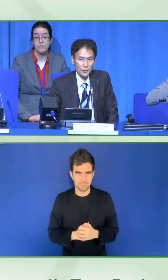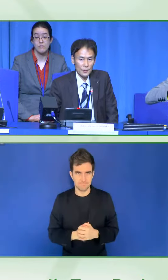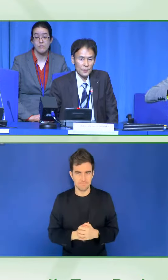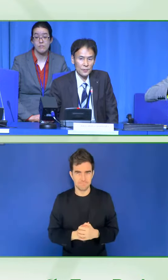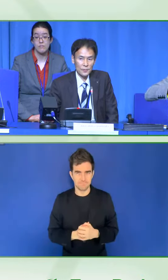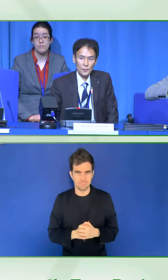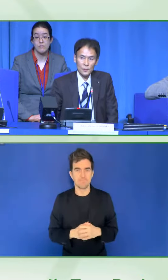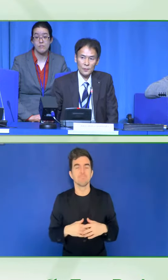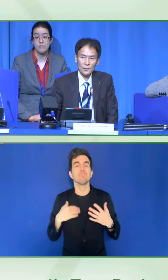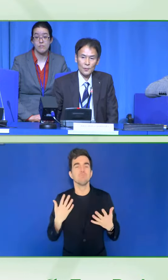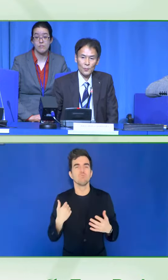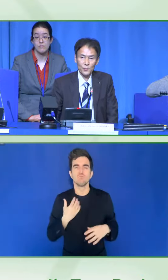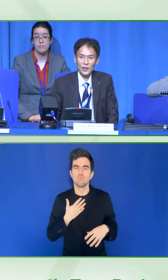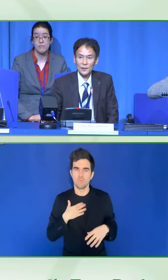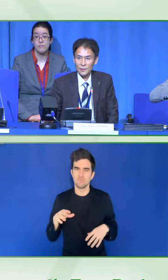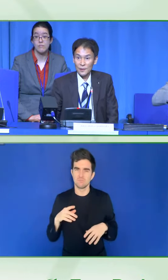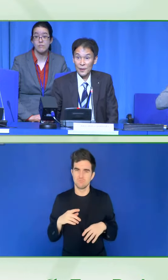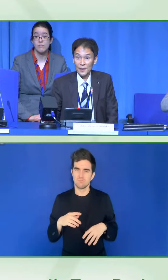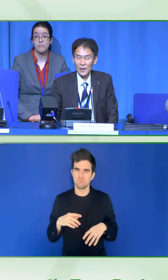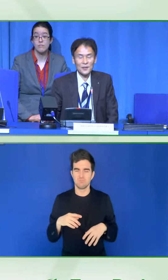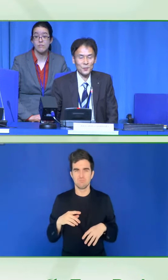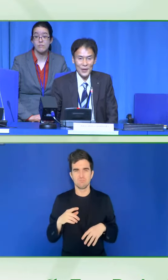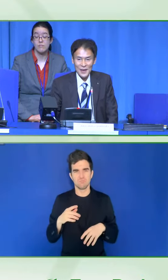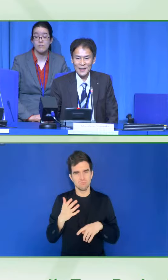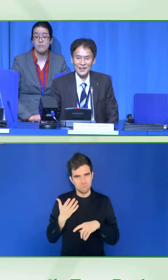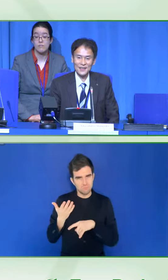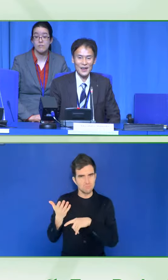(Video plays)